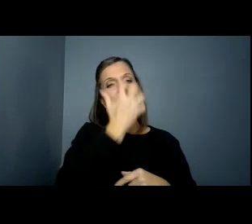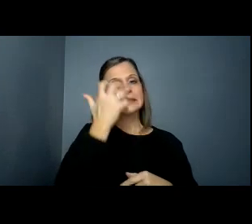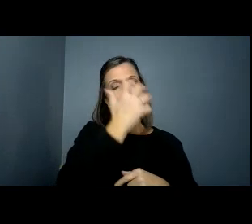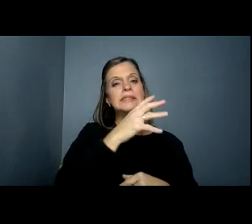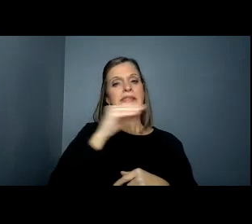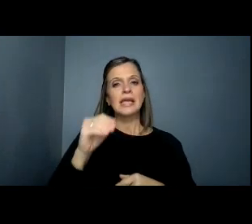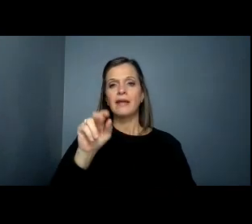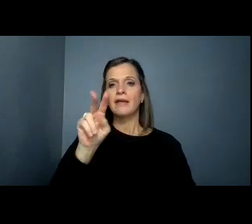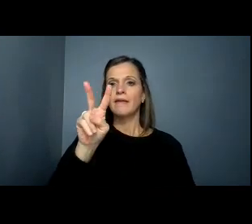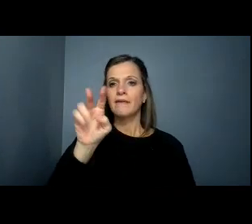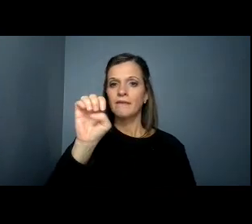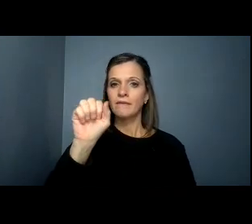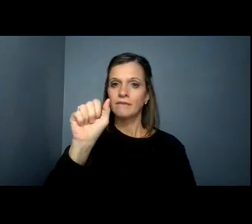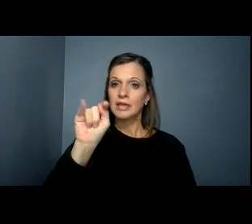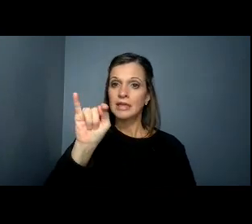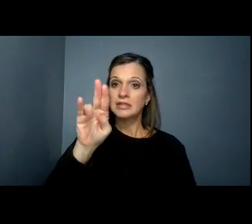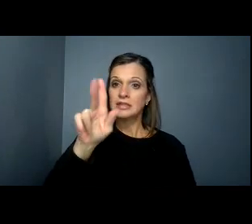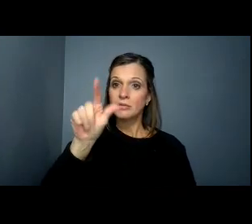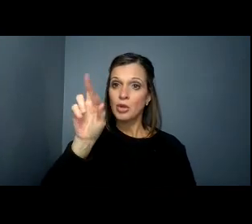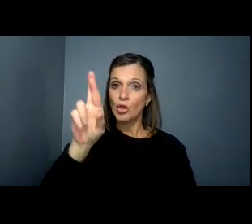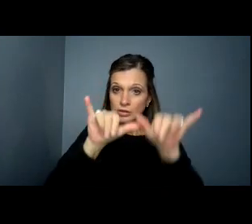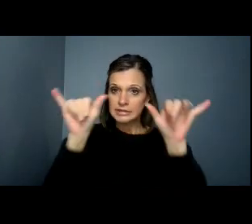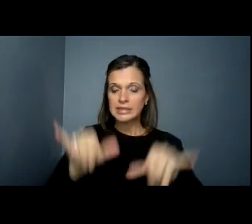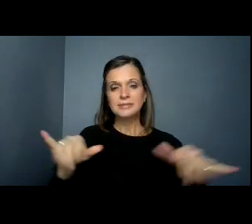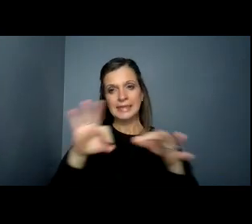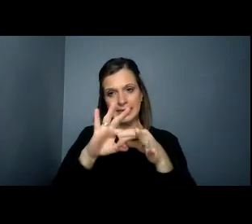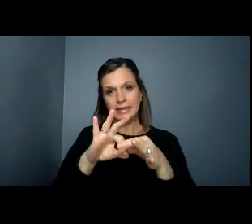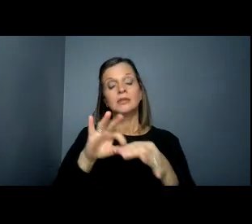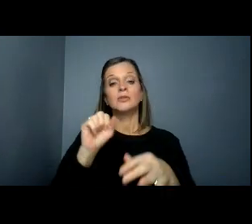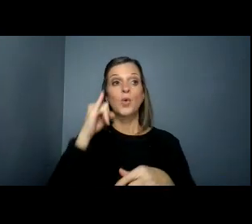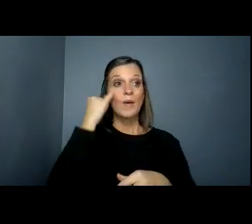those things will crossover. And if there's a big dizziness issue, we may get that to an